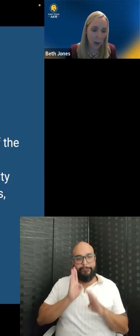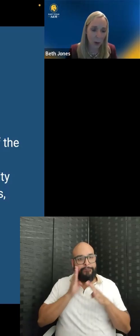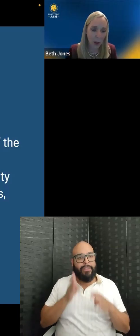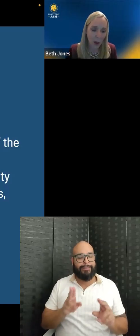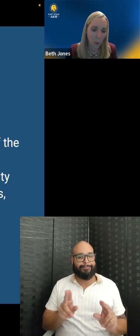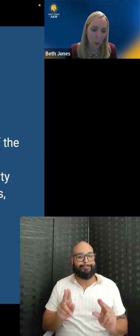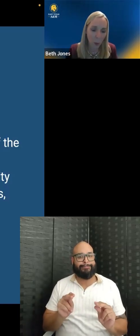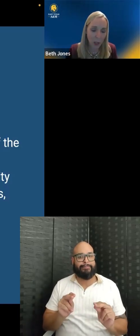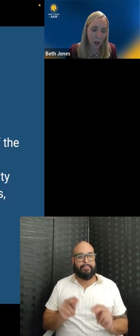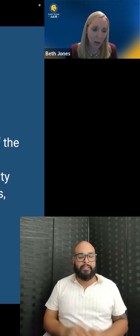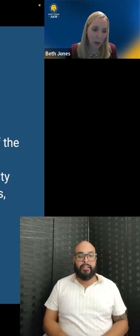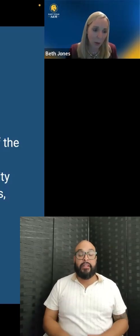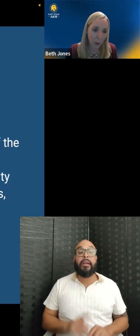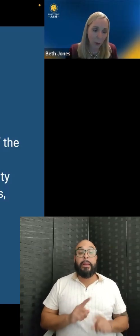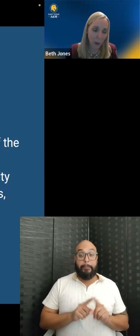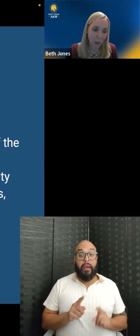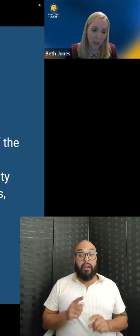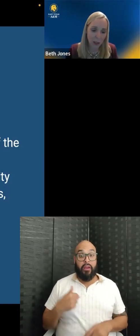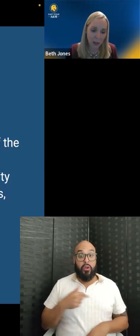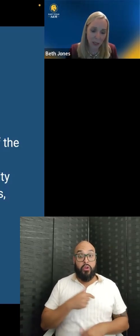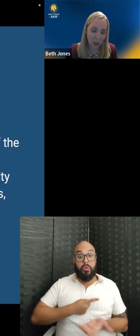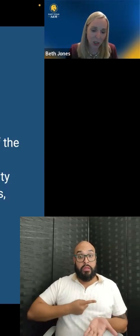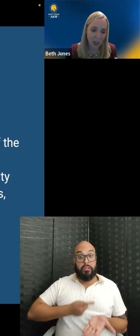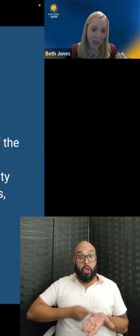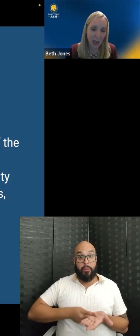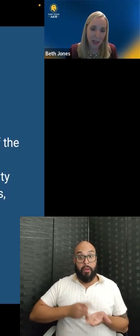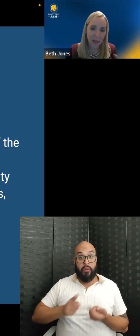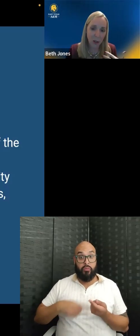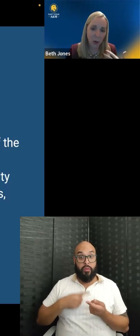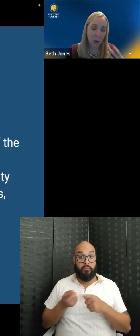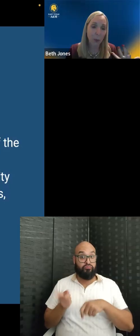But what we talk about when we present on this is just kind of, you know, the